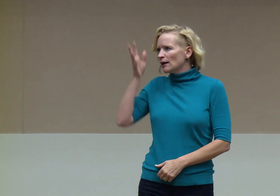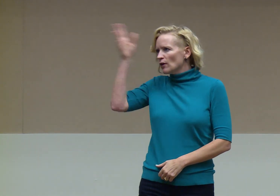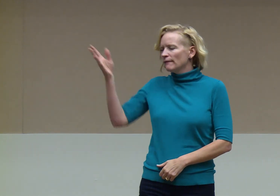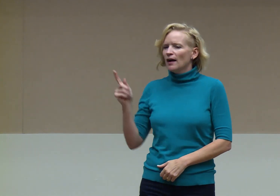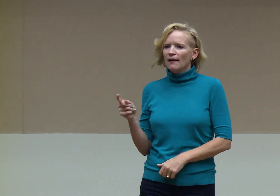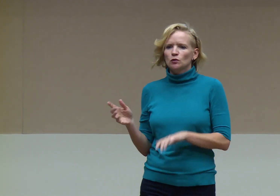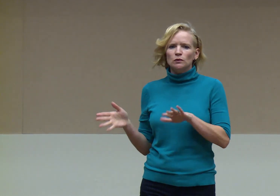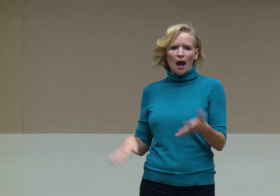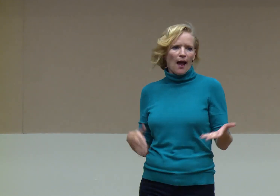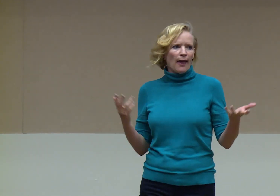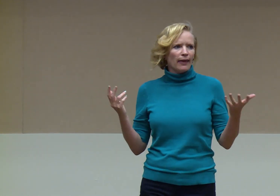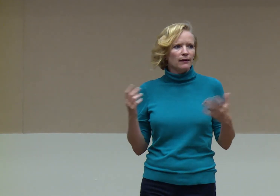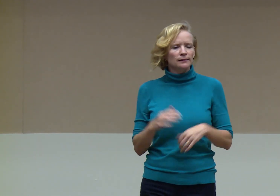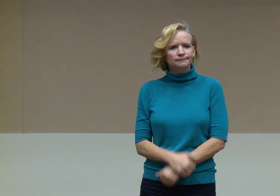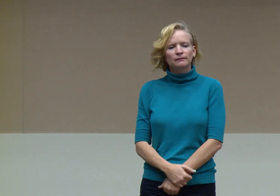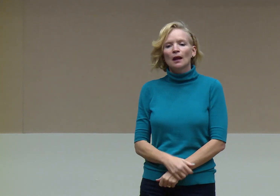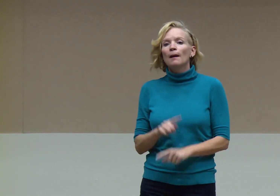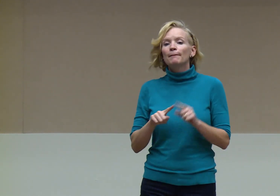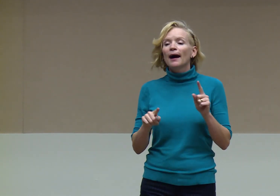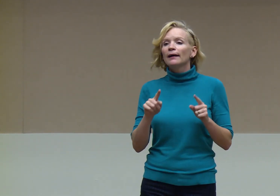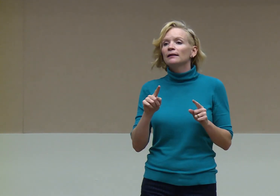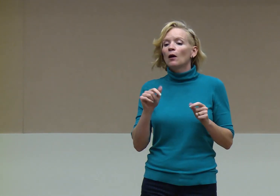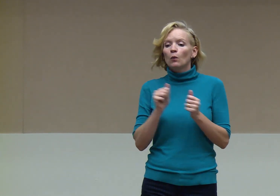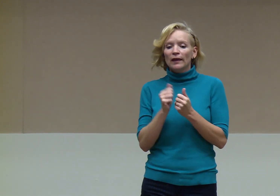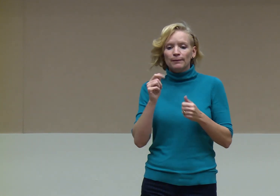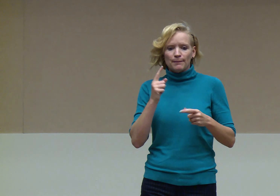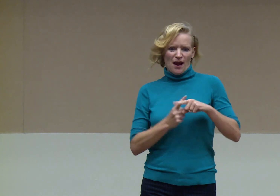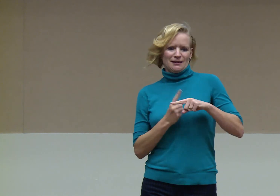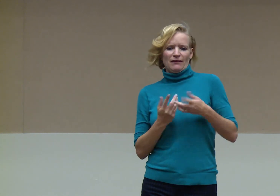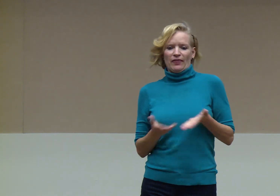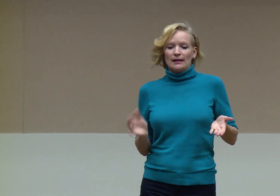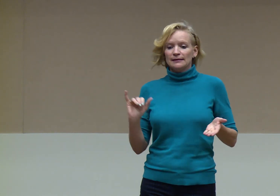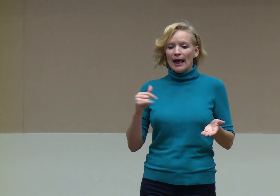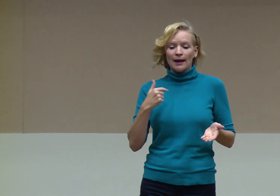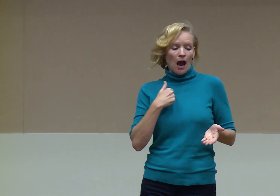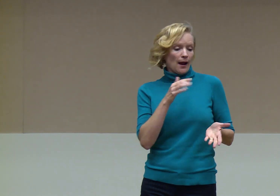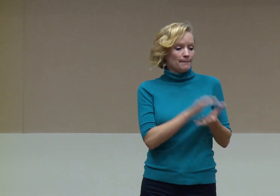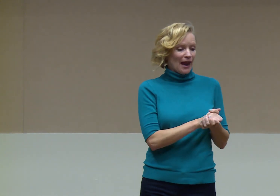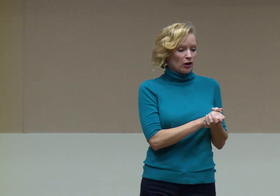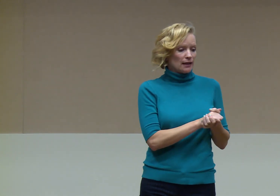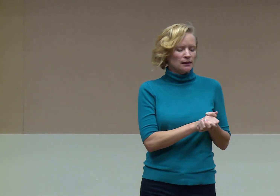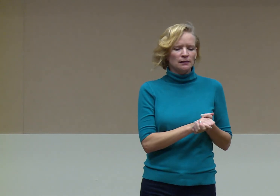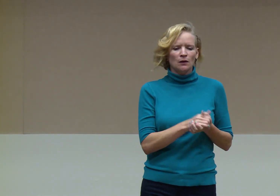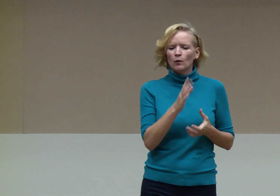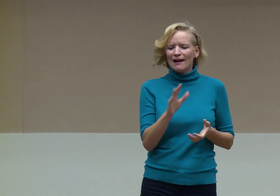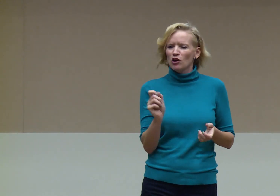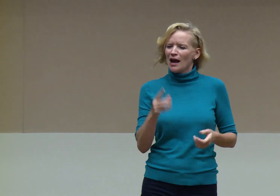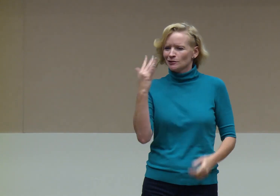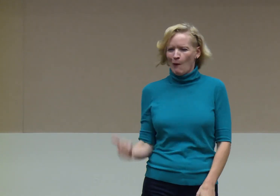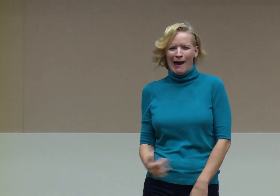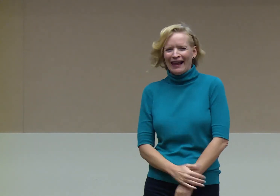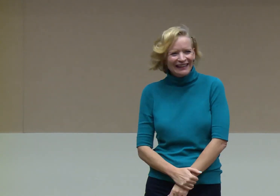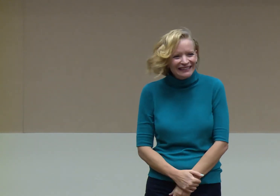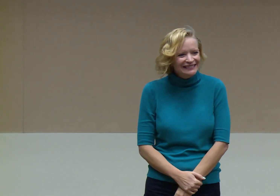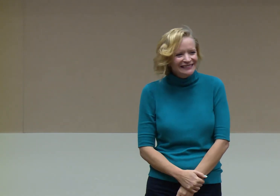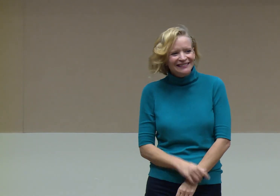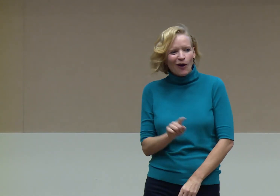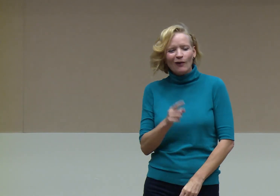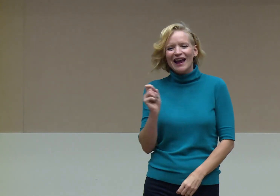Or, "Why did my grandfather have to die?" But with positive things like, "I got married," we never ask why.